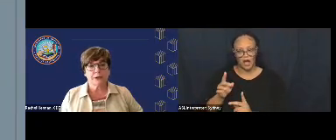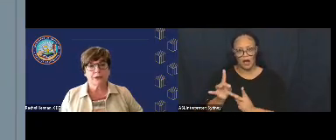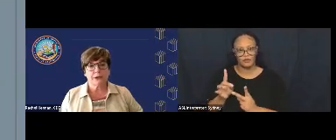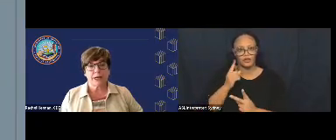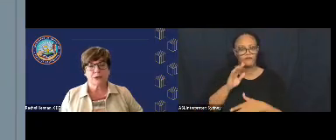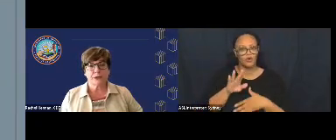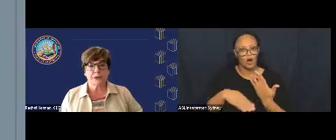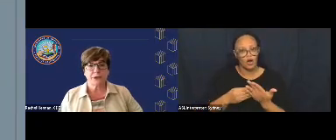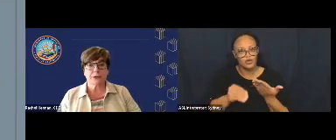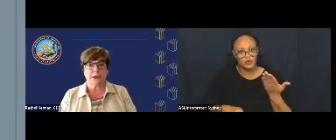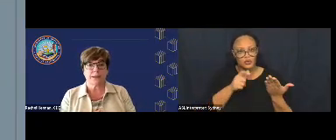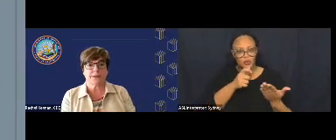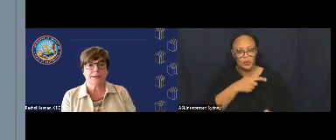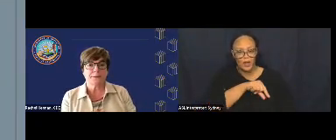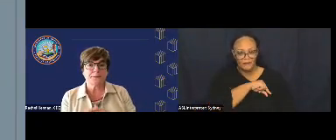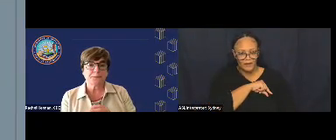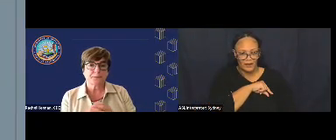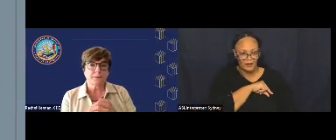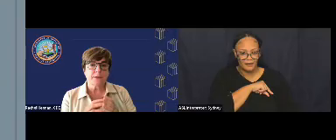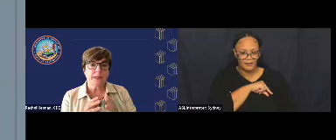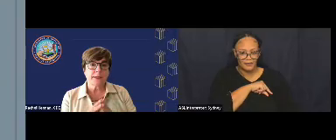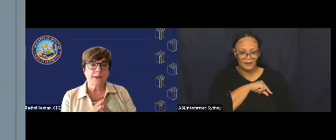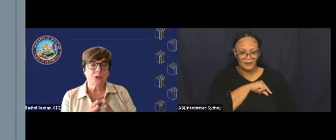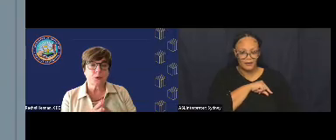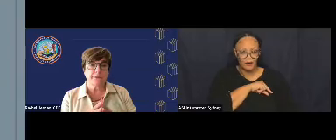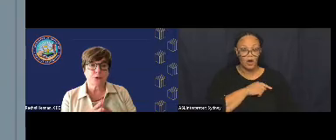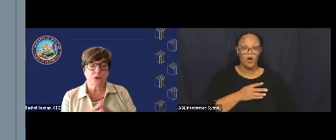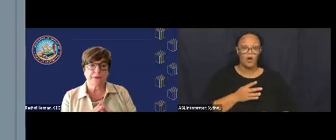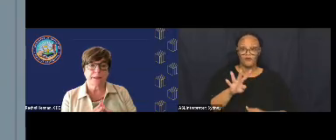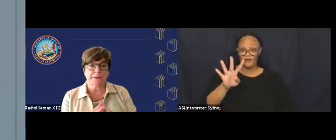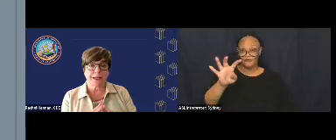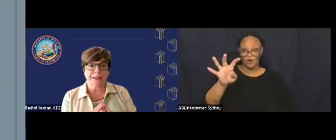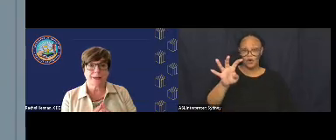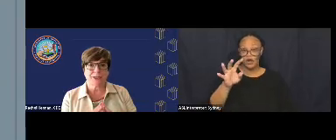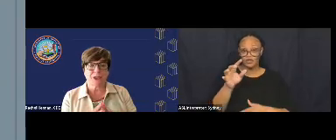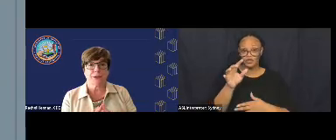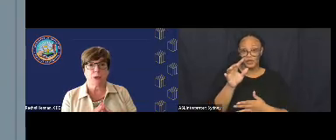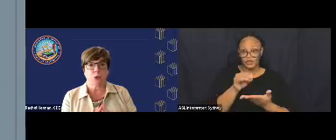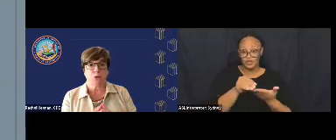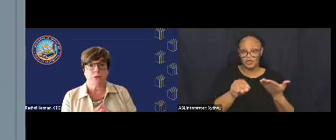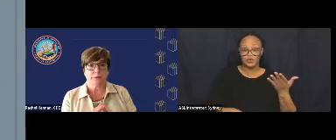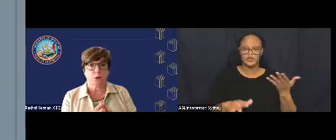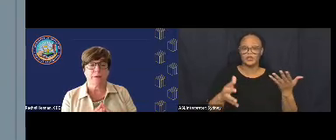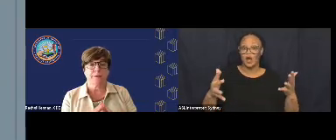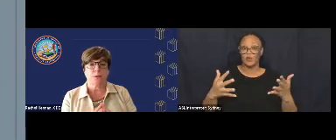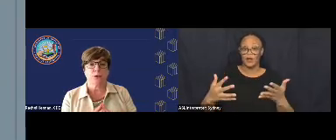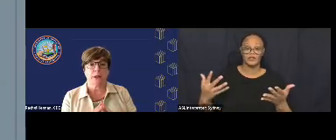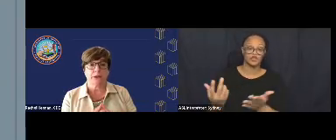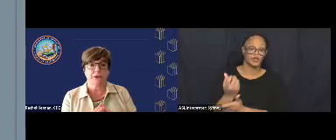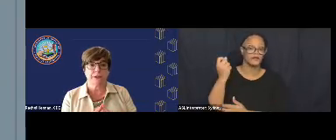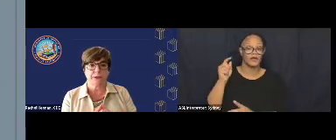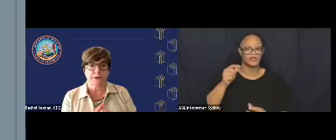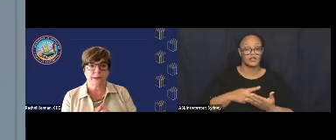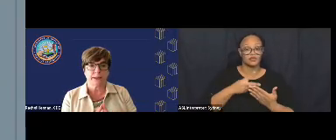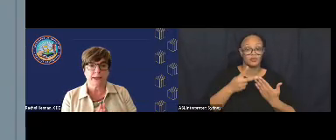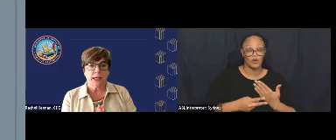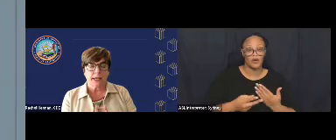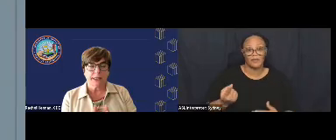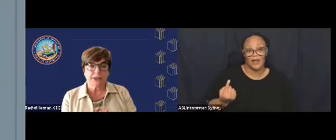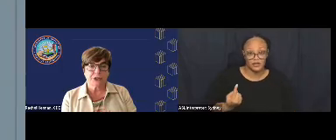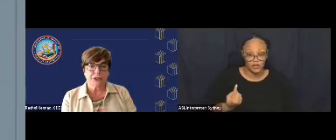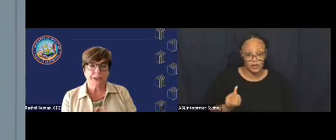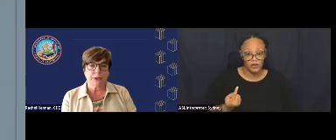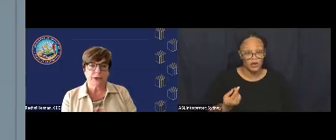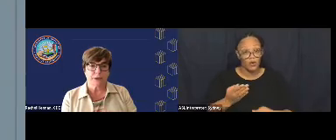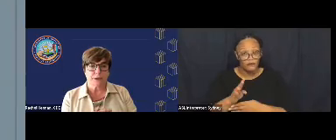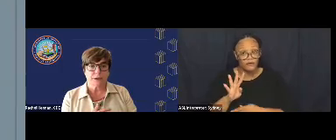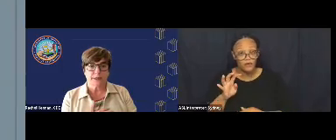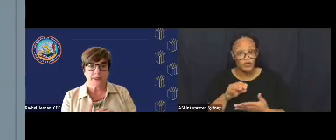400 graduates utilized in the 24-25 academic year alone over 400 students. And additionally, we also